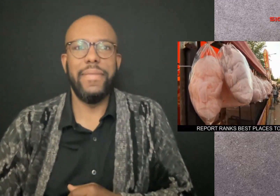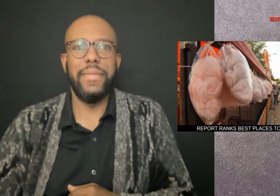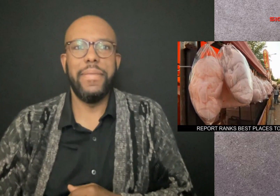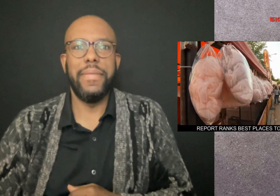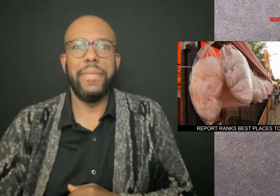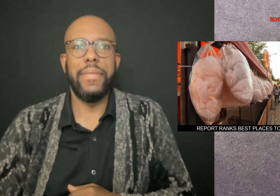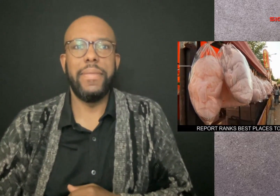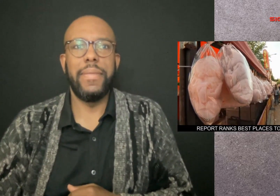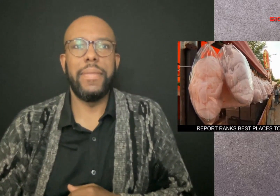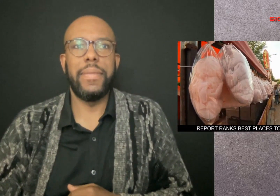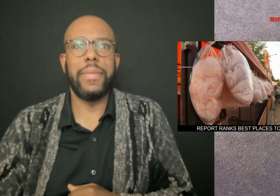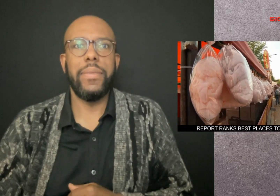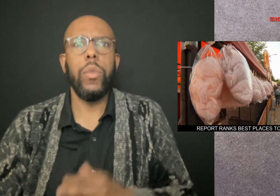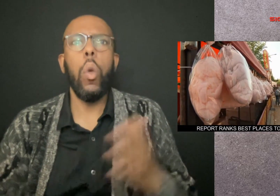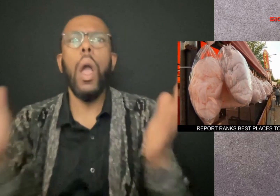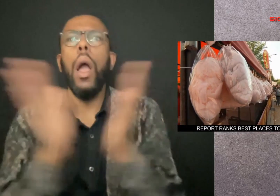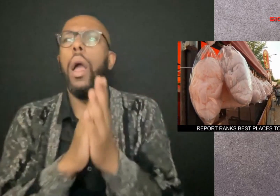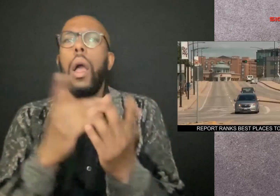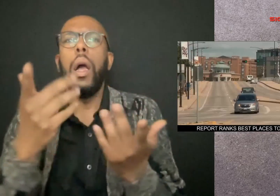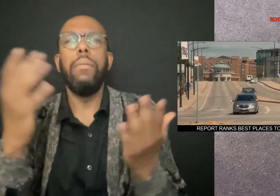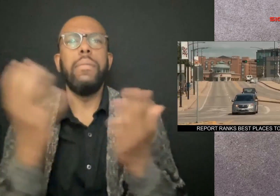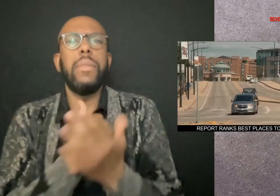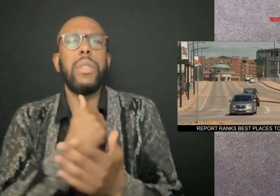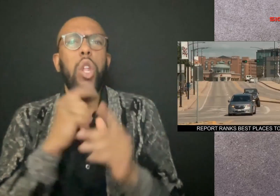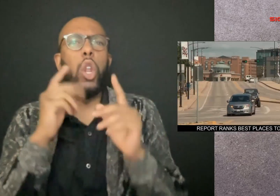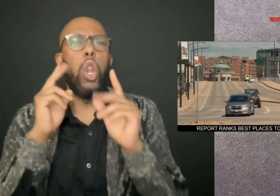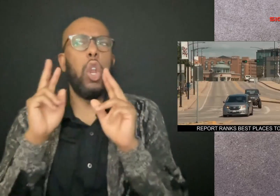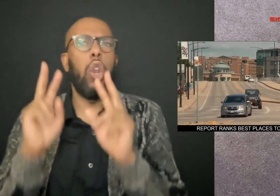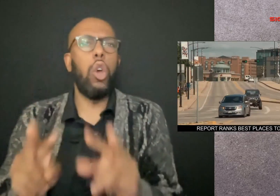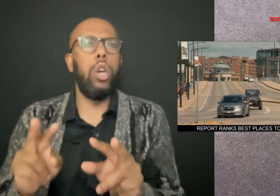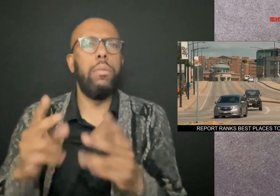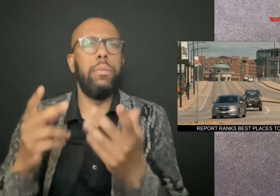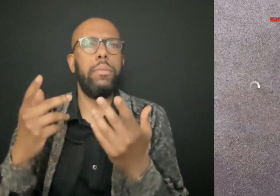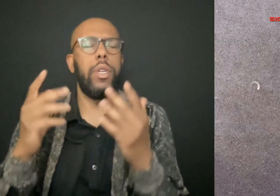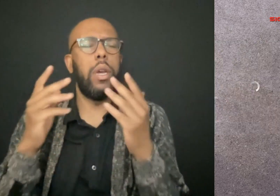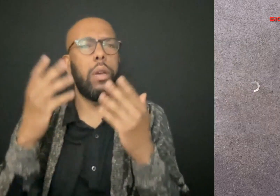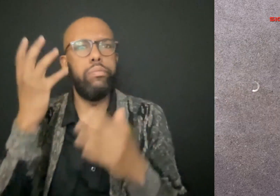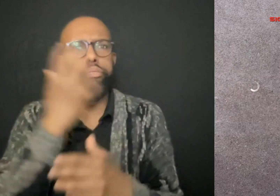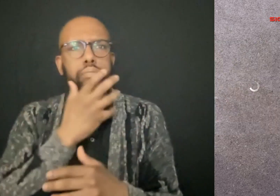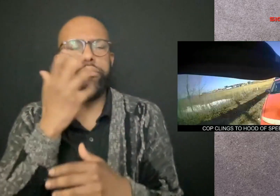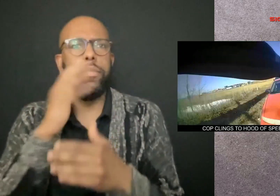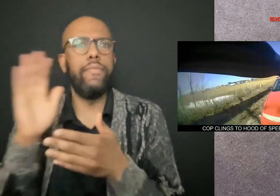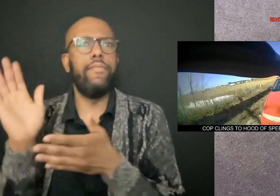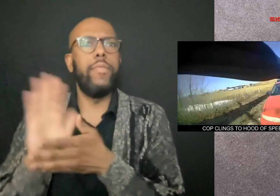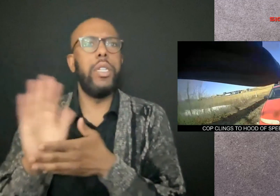Awesome. And he said he was shooting stuff around. Check out this amazing video. The car,